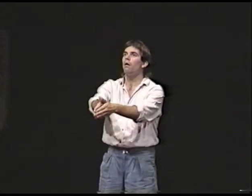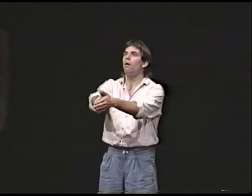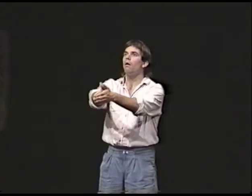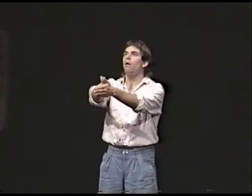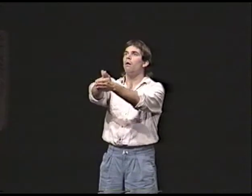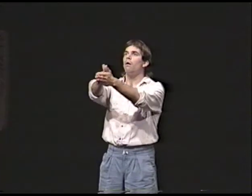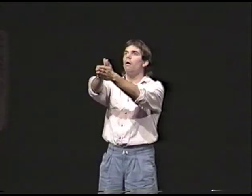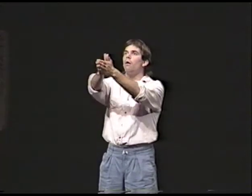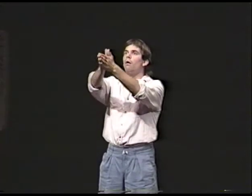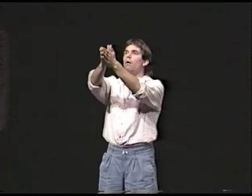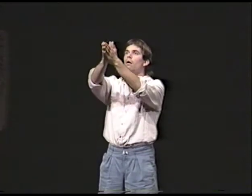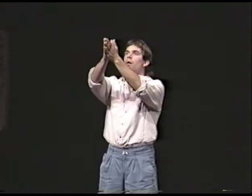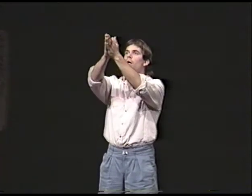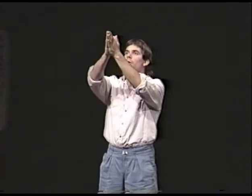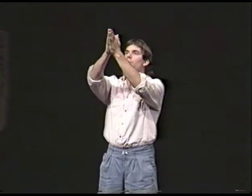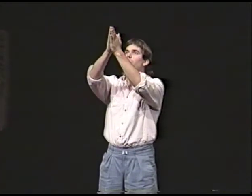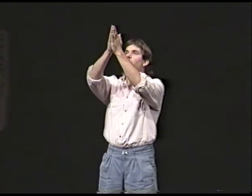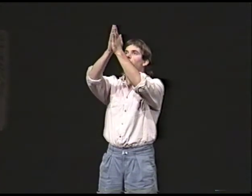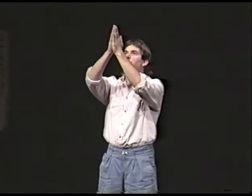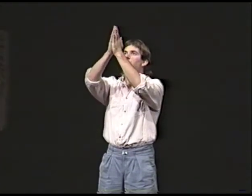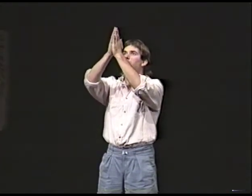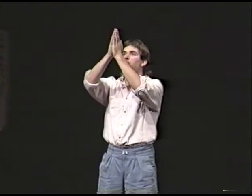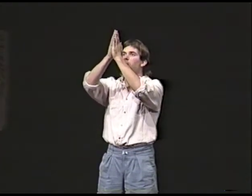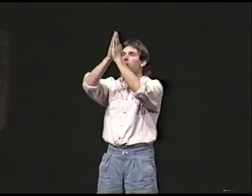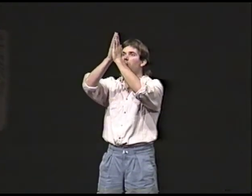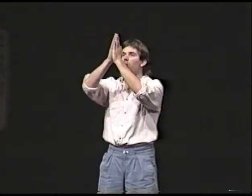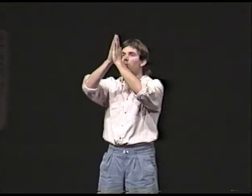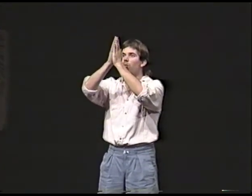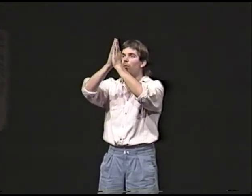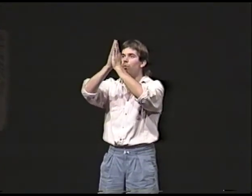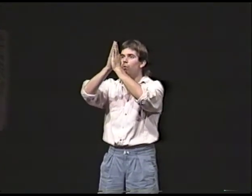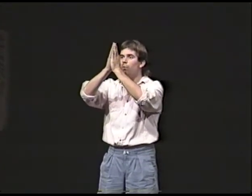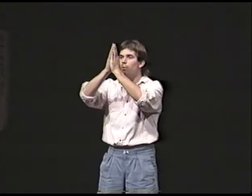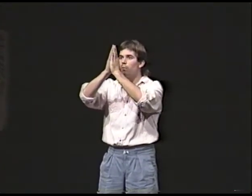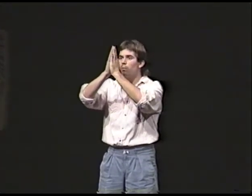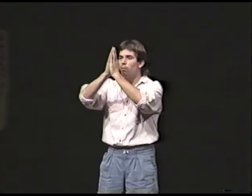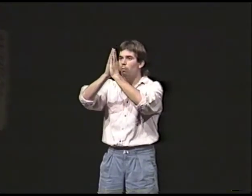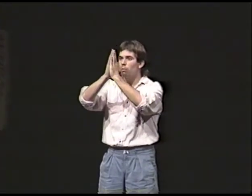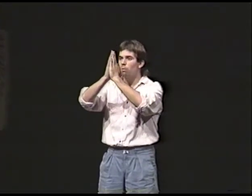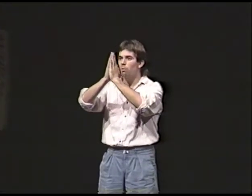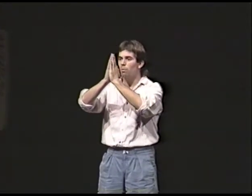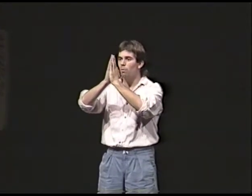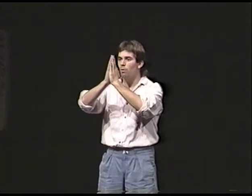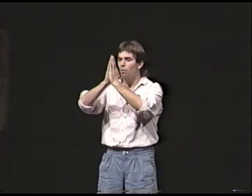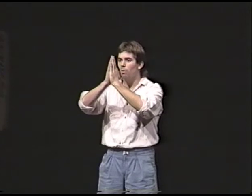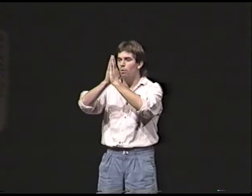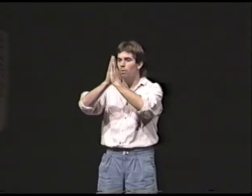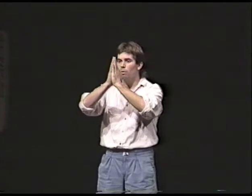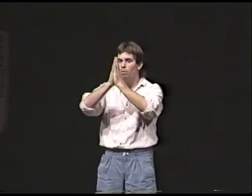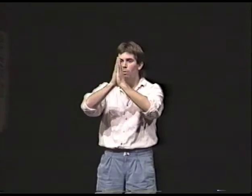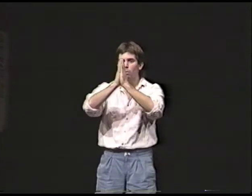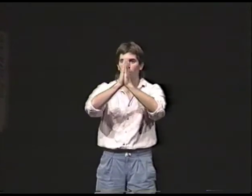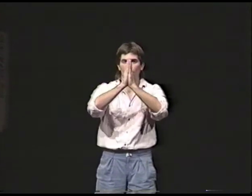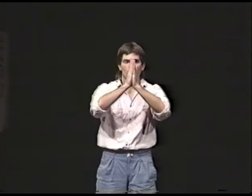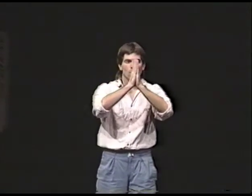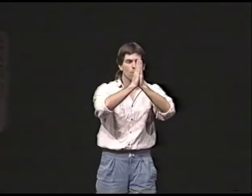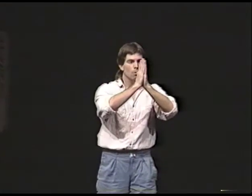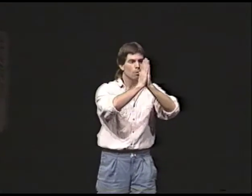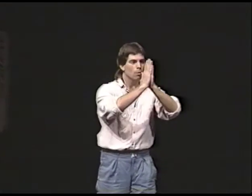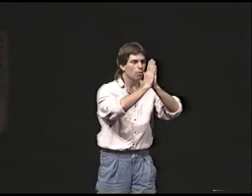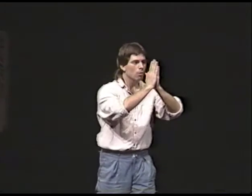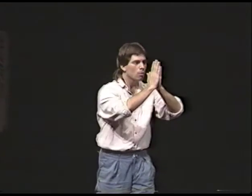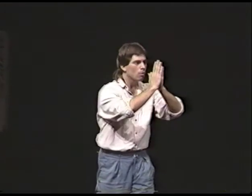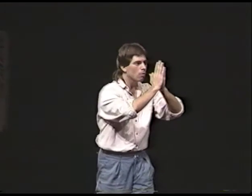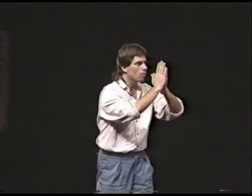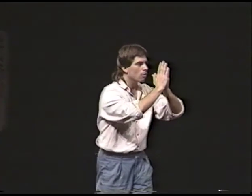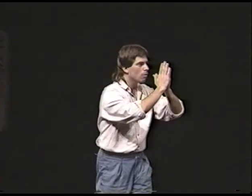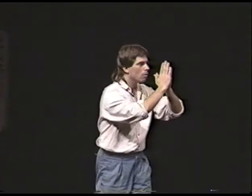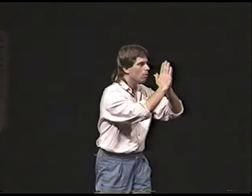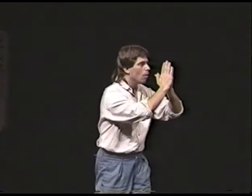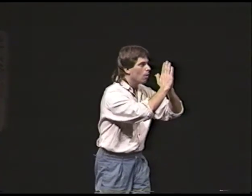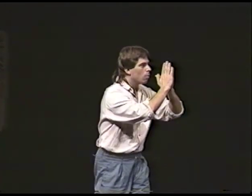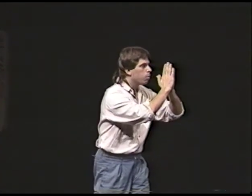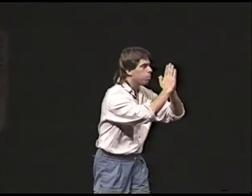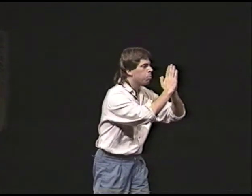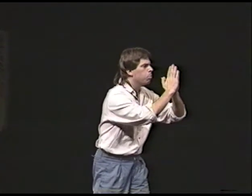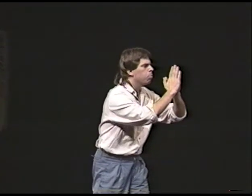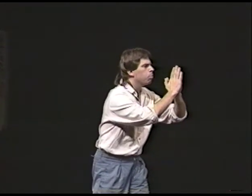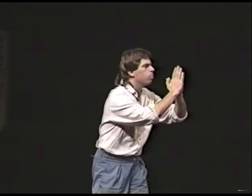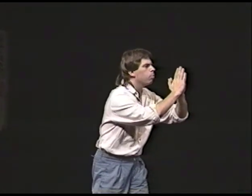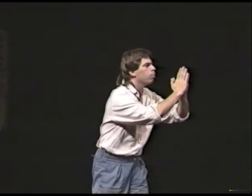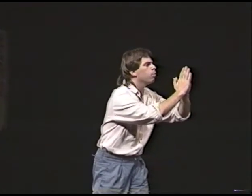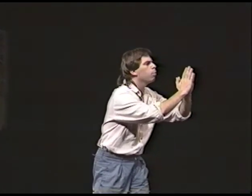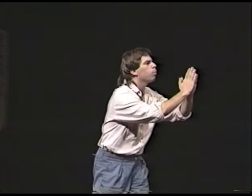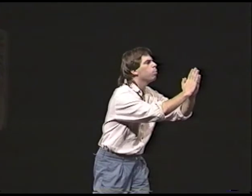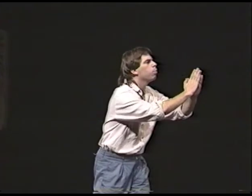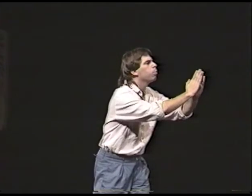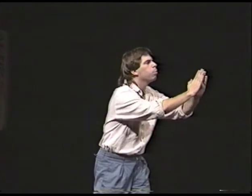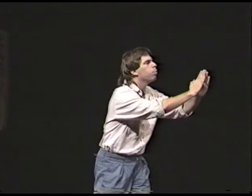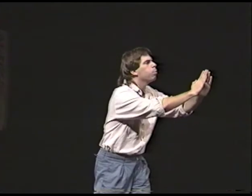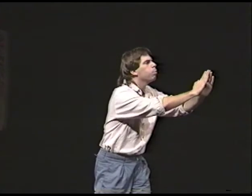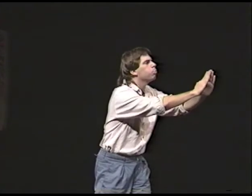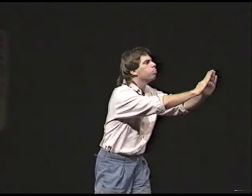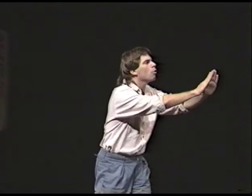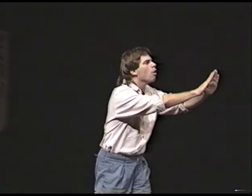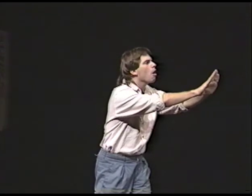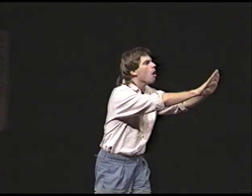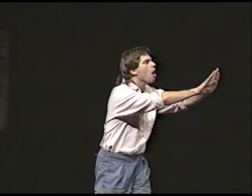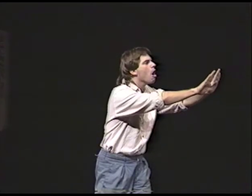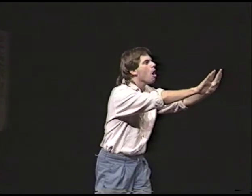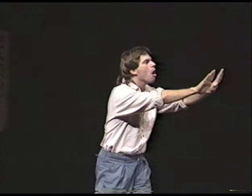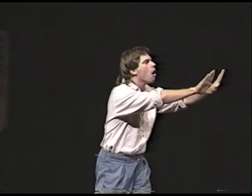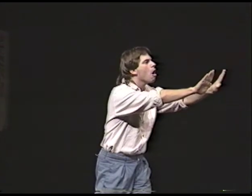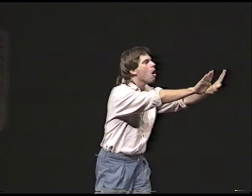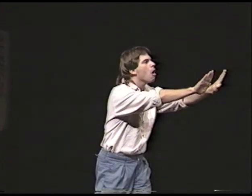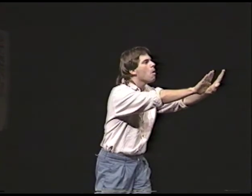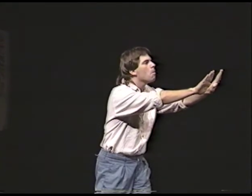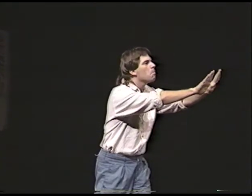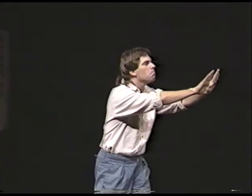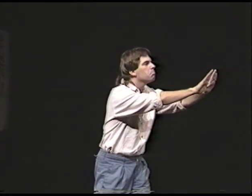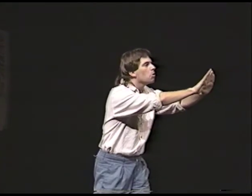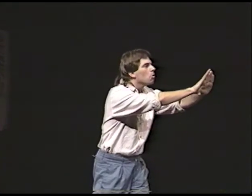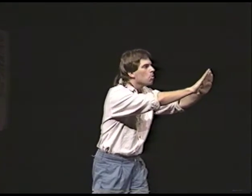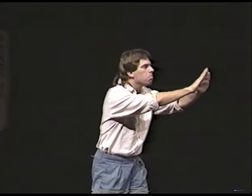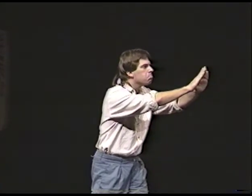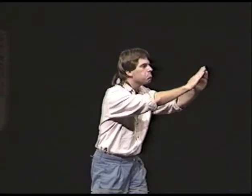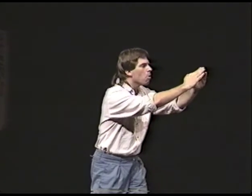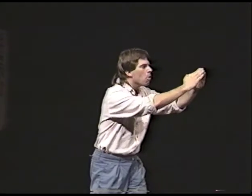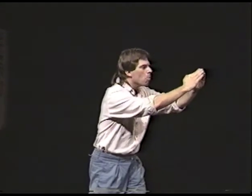In the church, Spanish wooden doors,